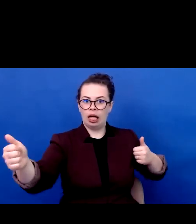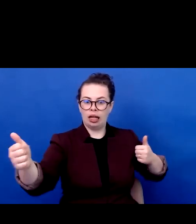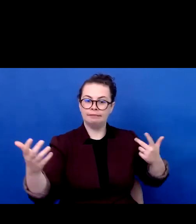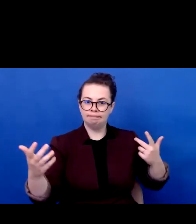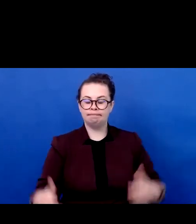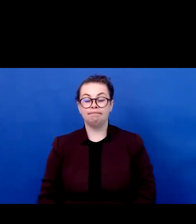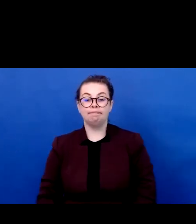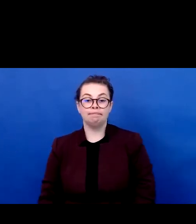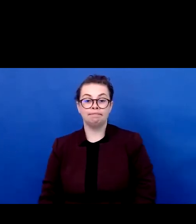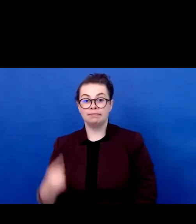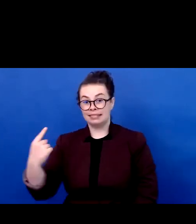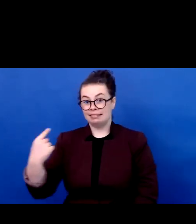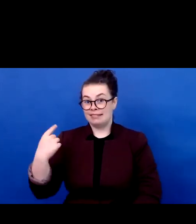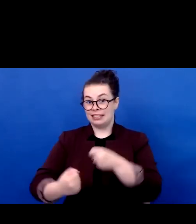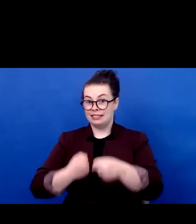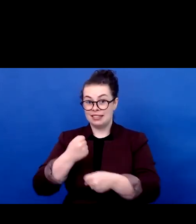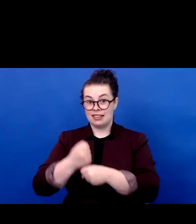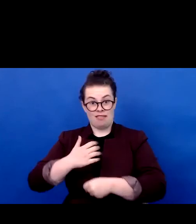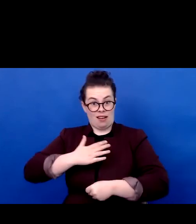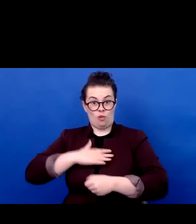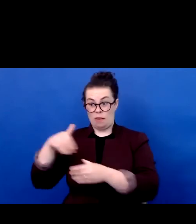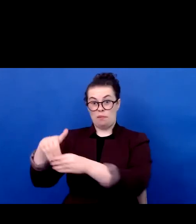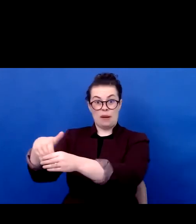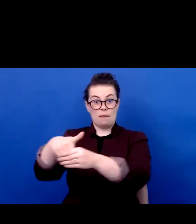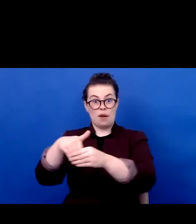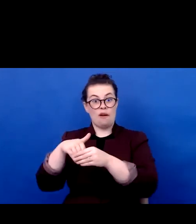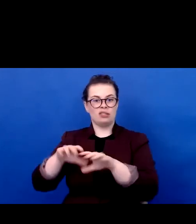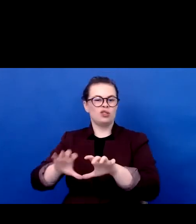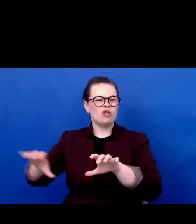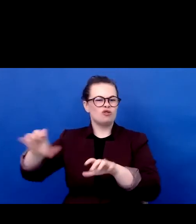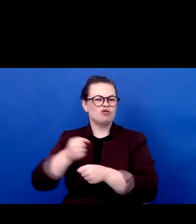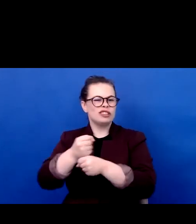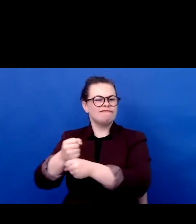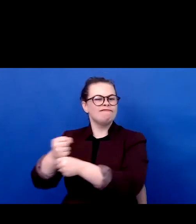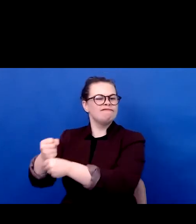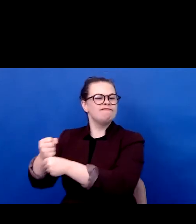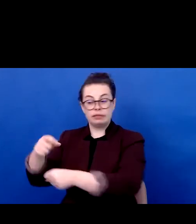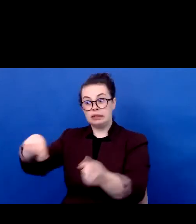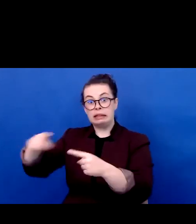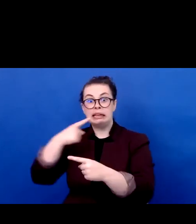we heard from our members in many countries that programs put in place by the governments